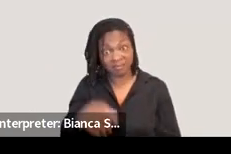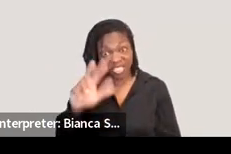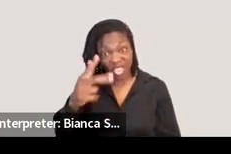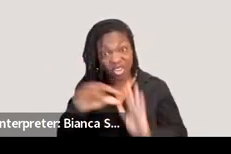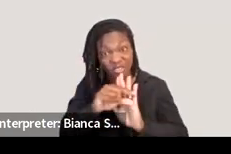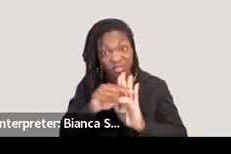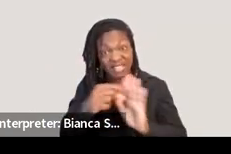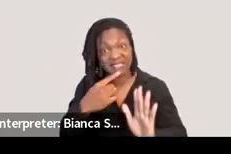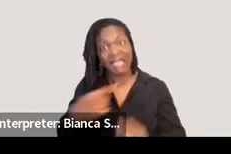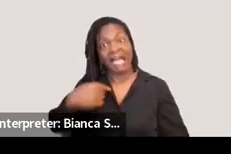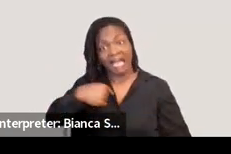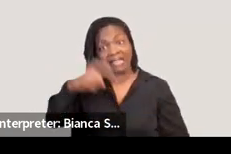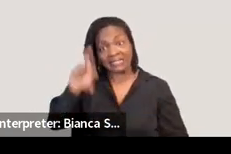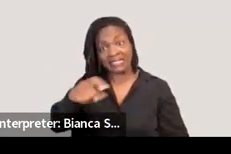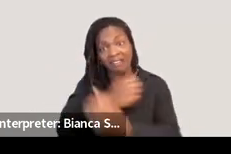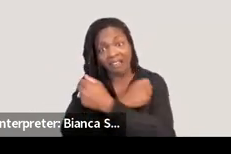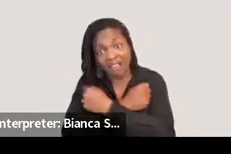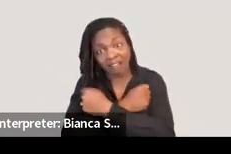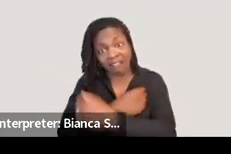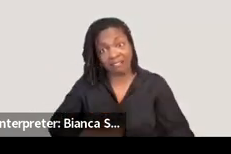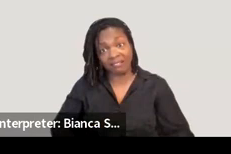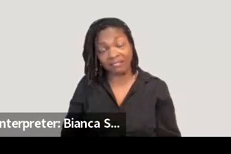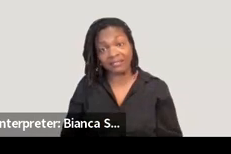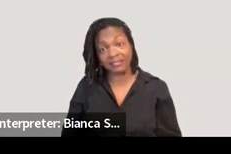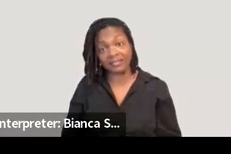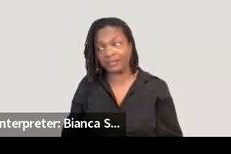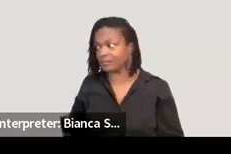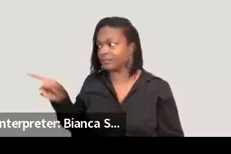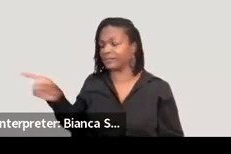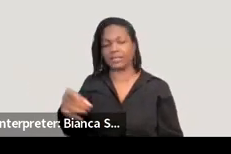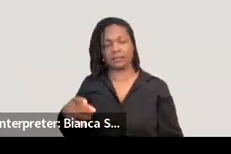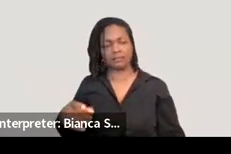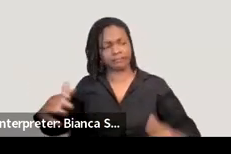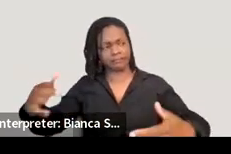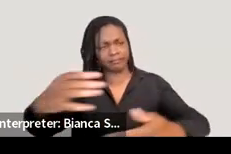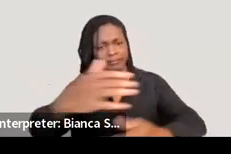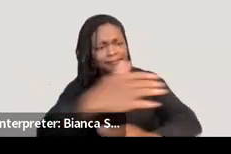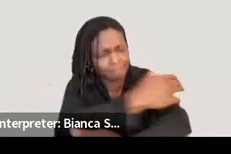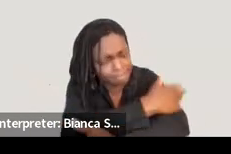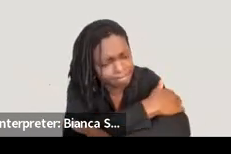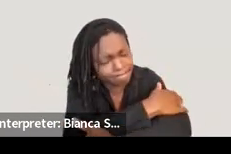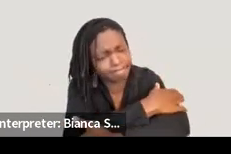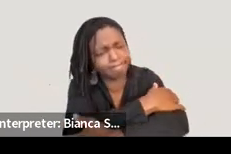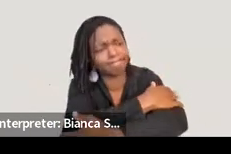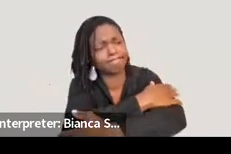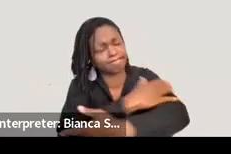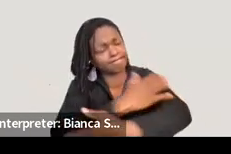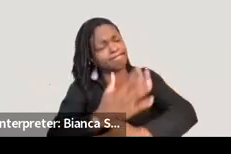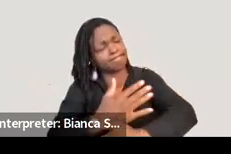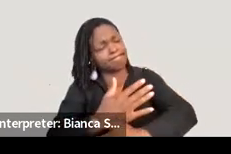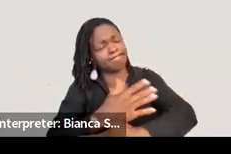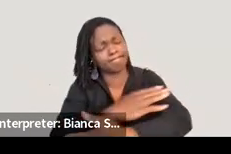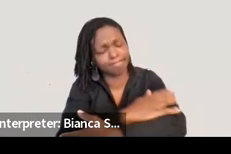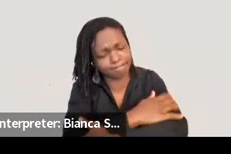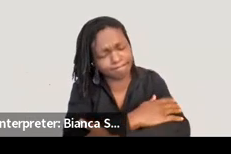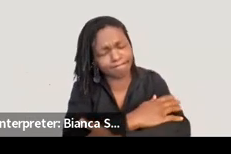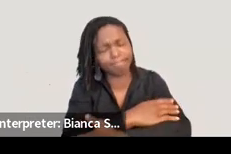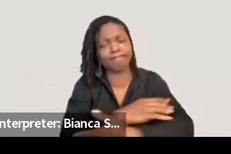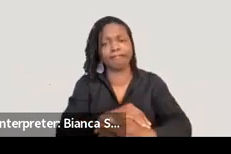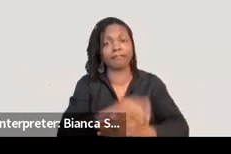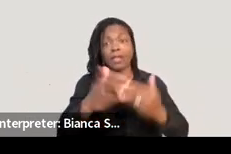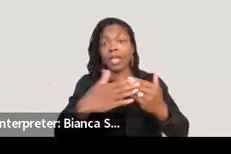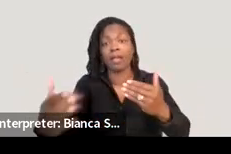So this year, they now all have like little mini journals that they will be using to check in.